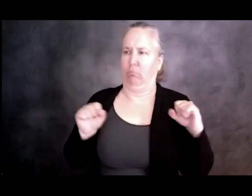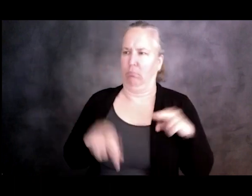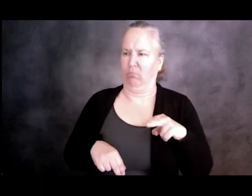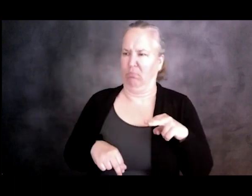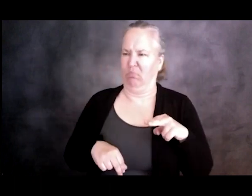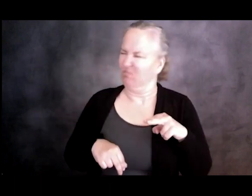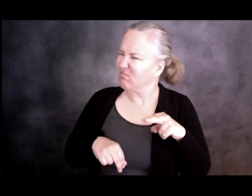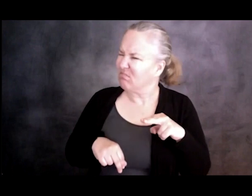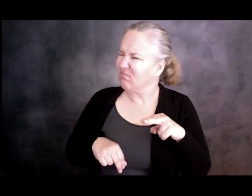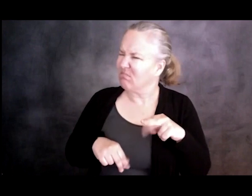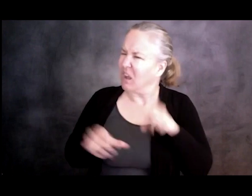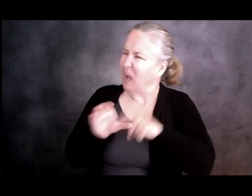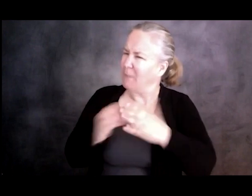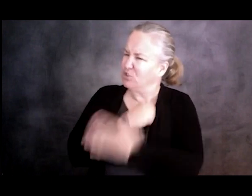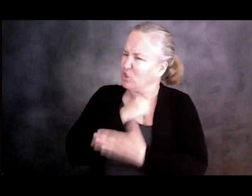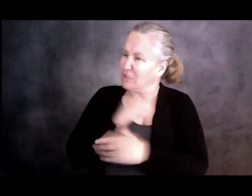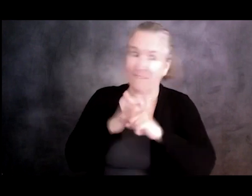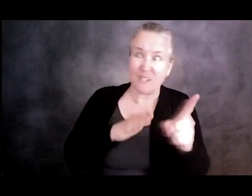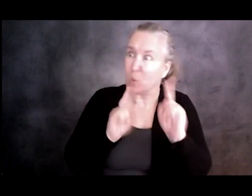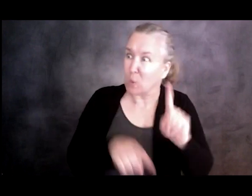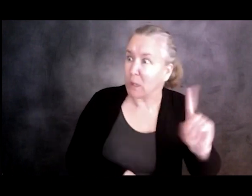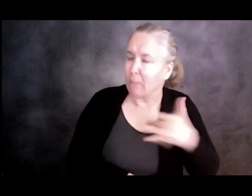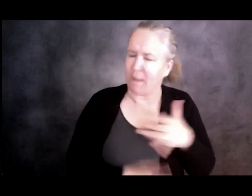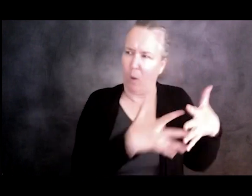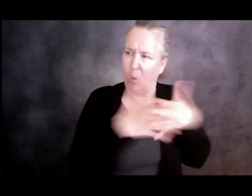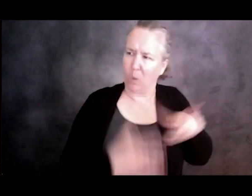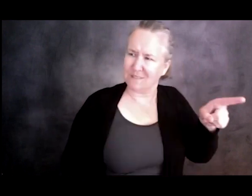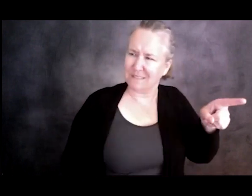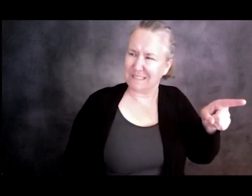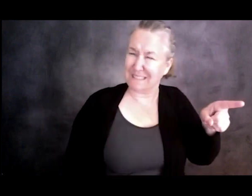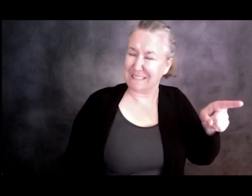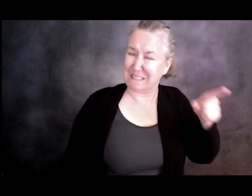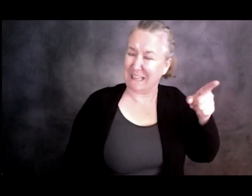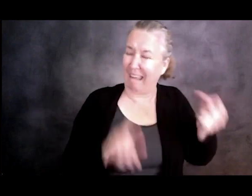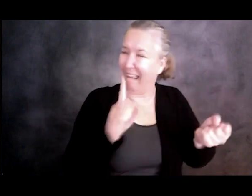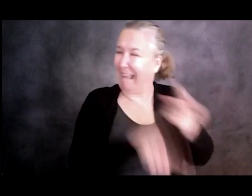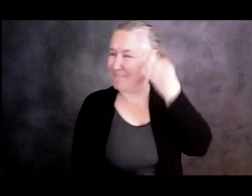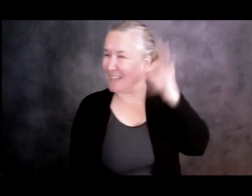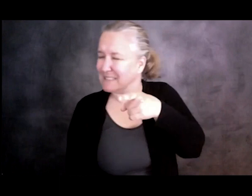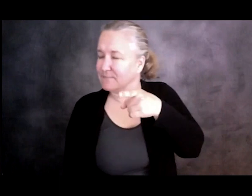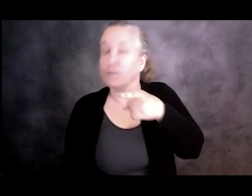if you're fleeing from a communist country, you've got to come to the United States. Well, that does happen in the first book, in The Sympathizer.